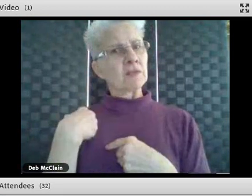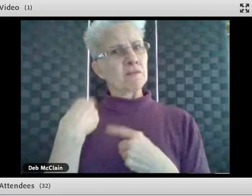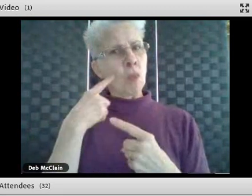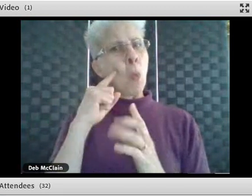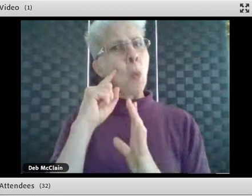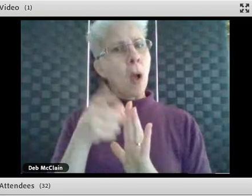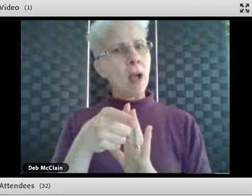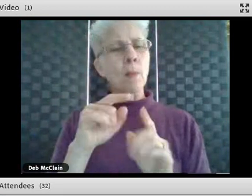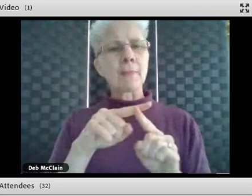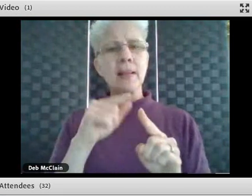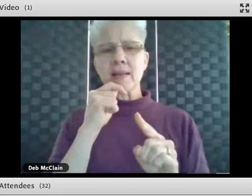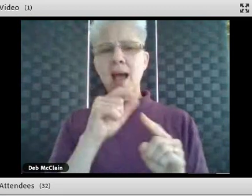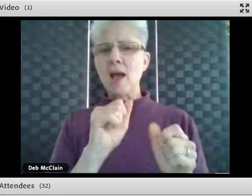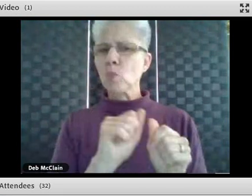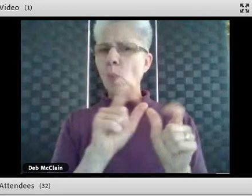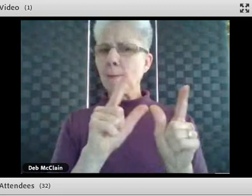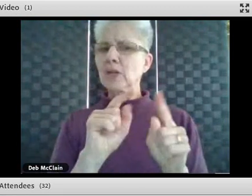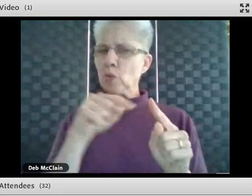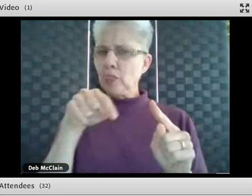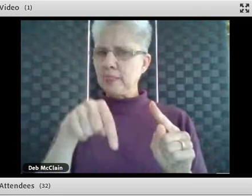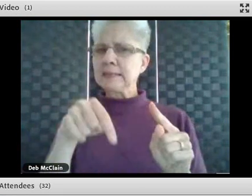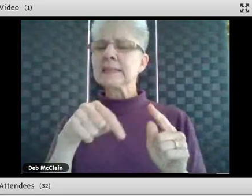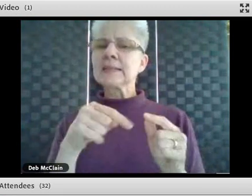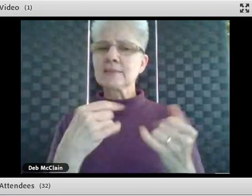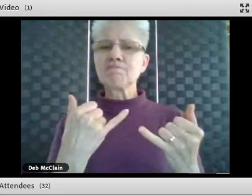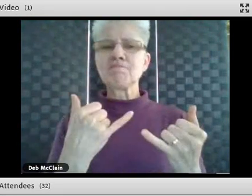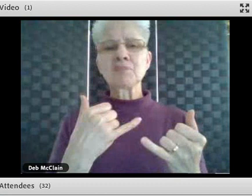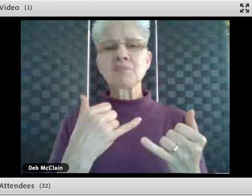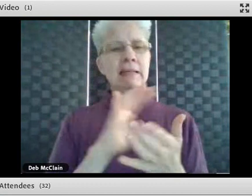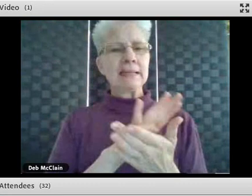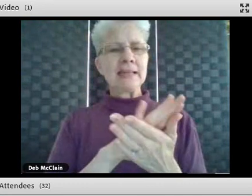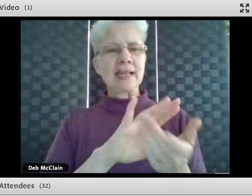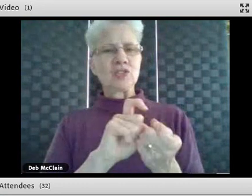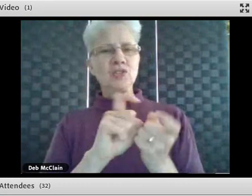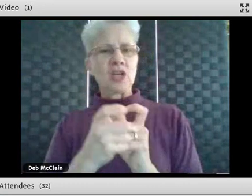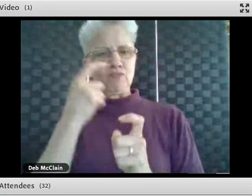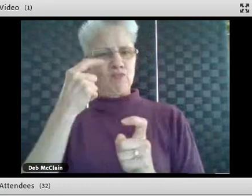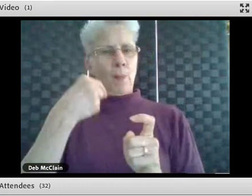but not webinars, so this is a nice change of pace.